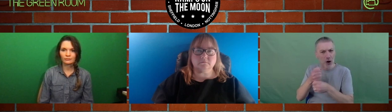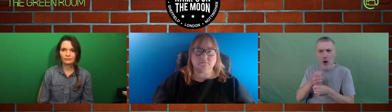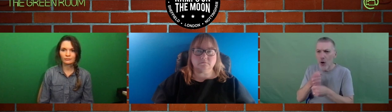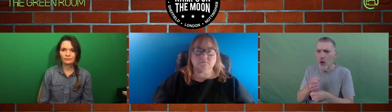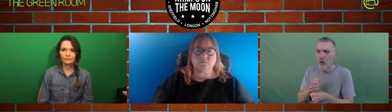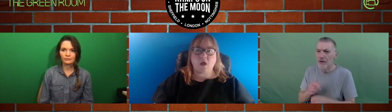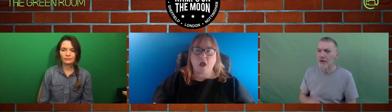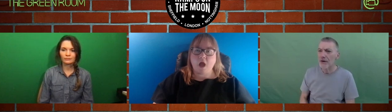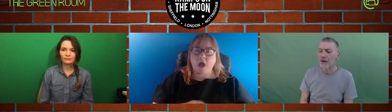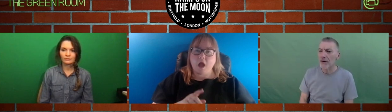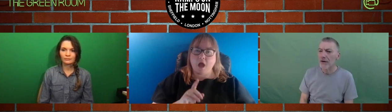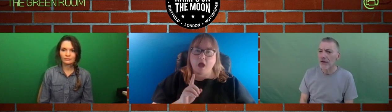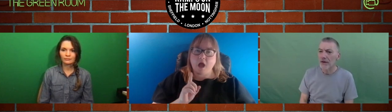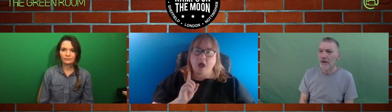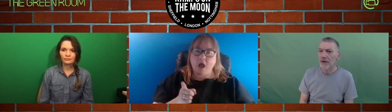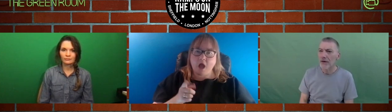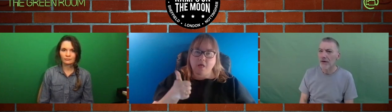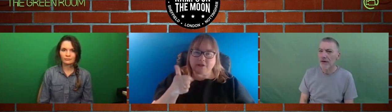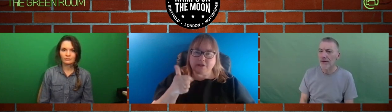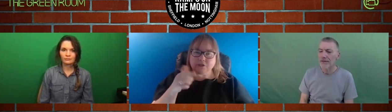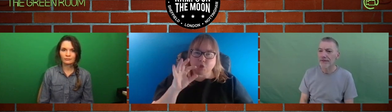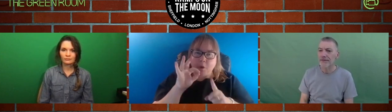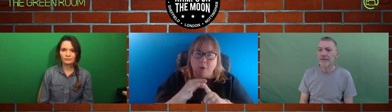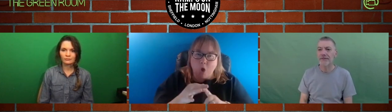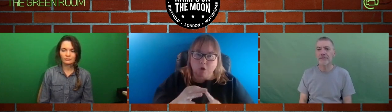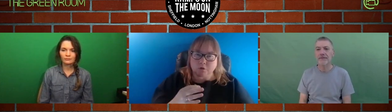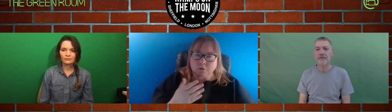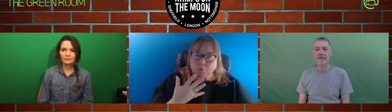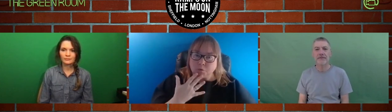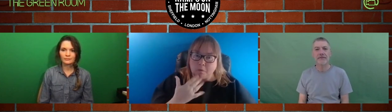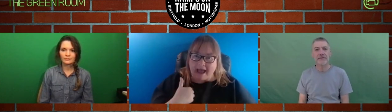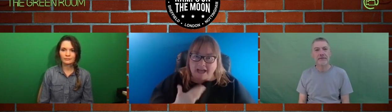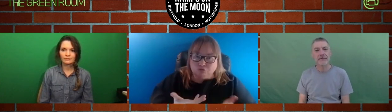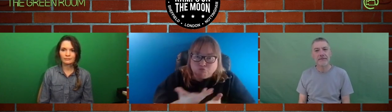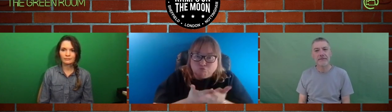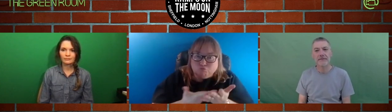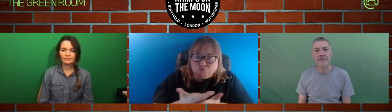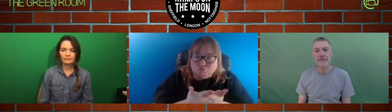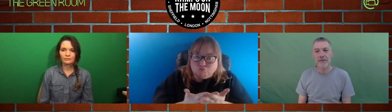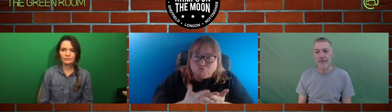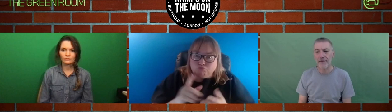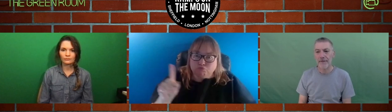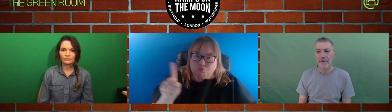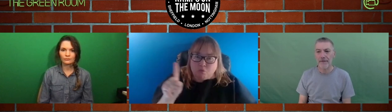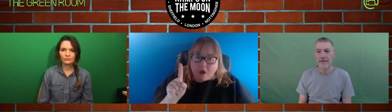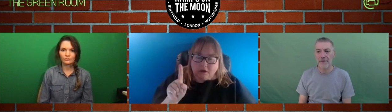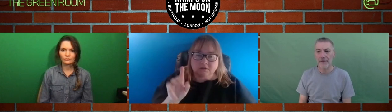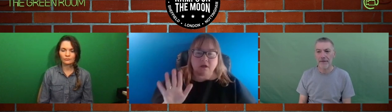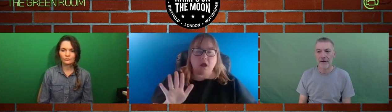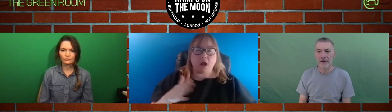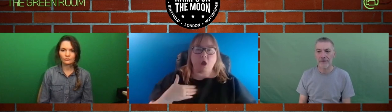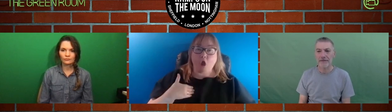point if you don't mind like to talk about actually is that one thing about Oliver Twist that was unusual was